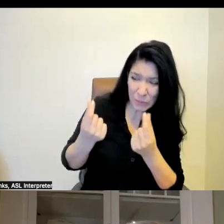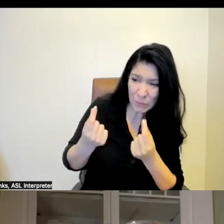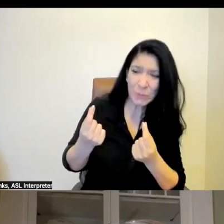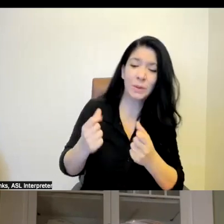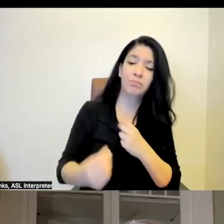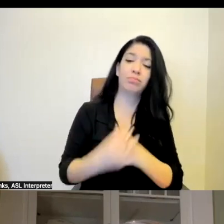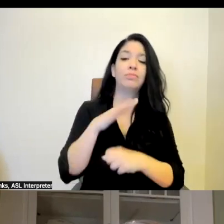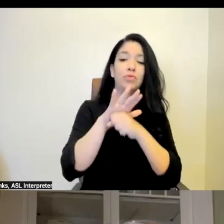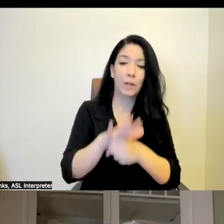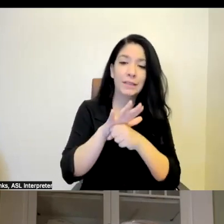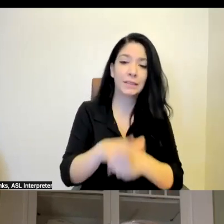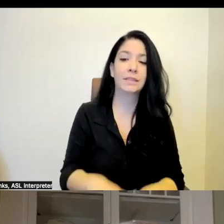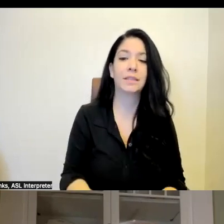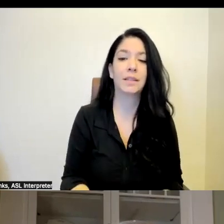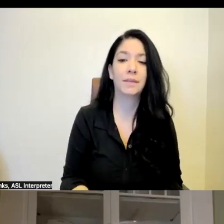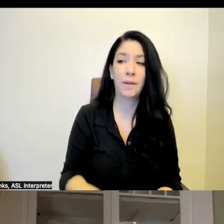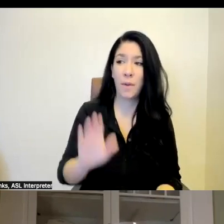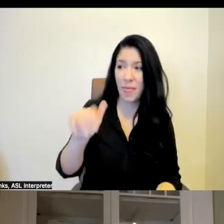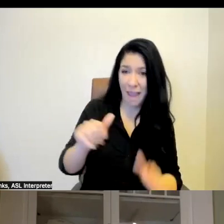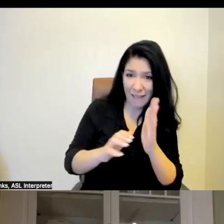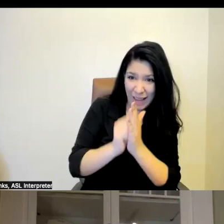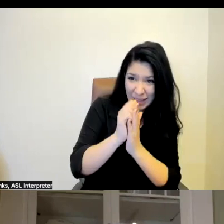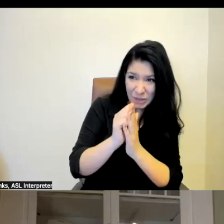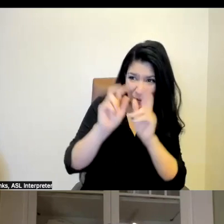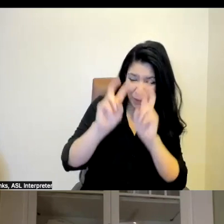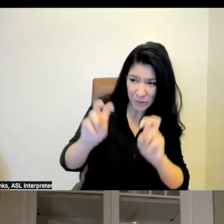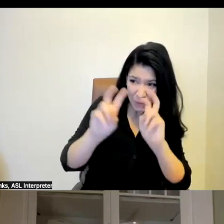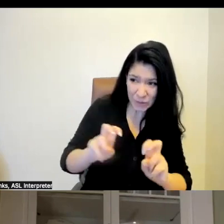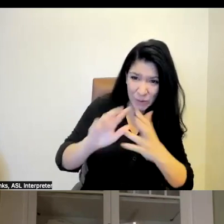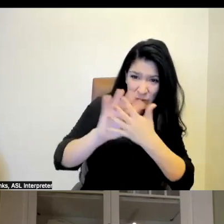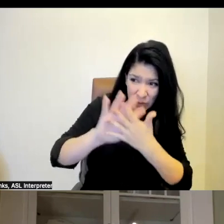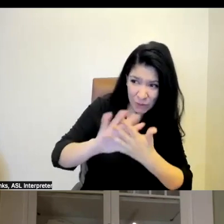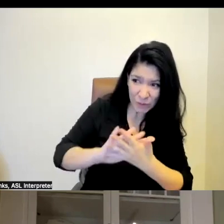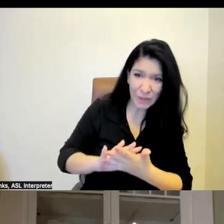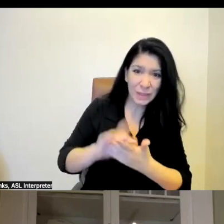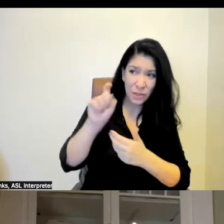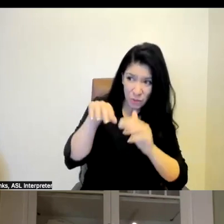have that preventive cancer check that I'm supposed to have. Do I need to do this? And